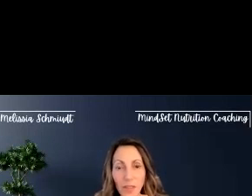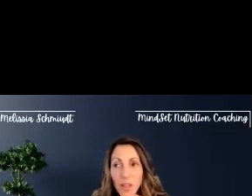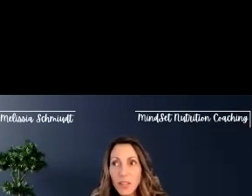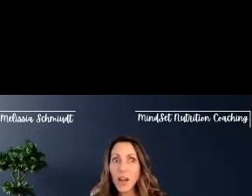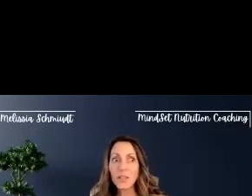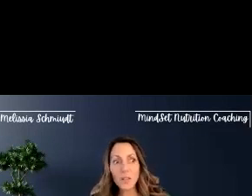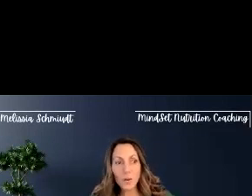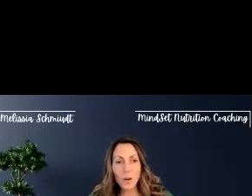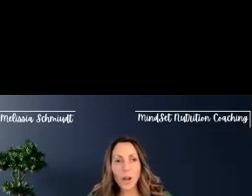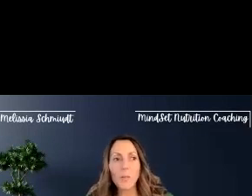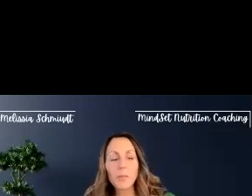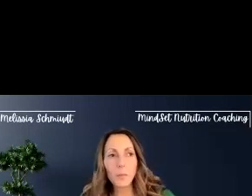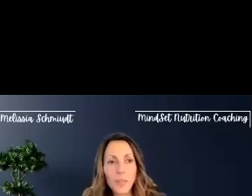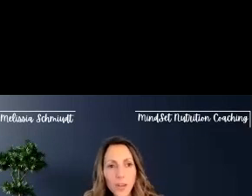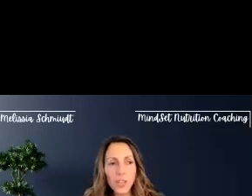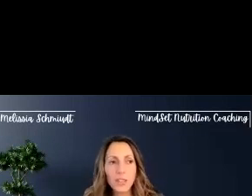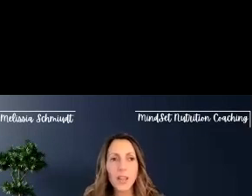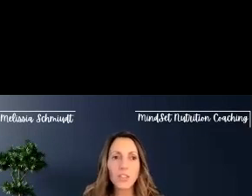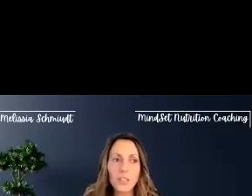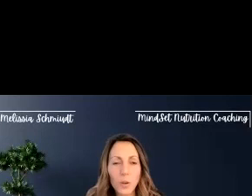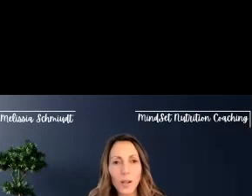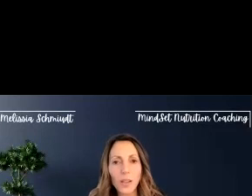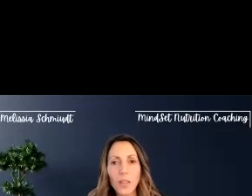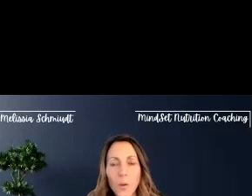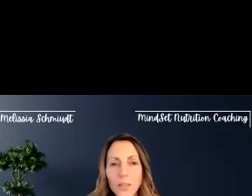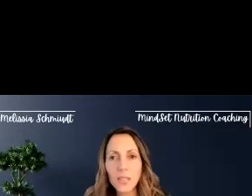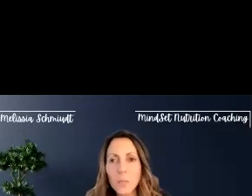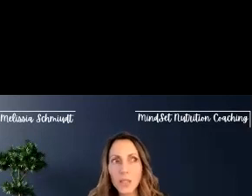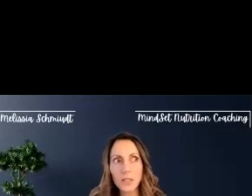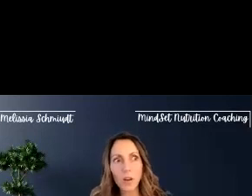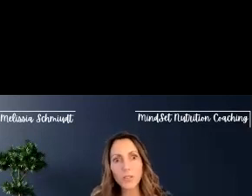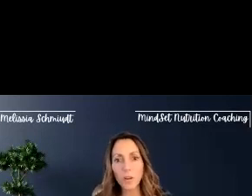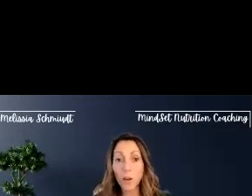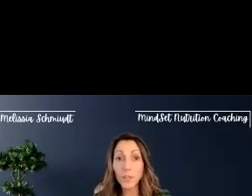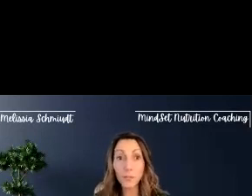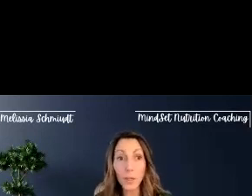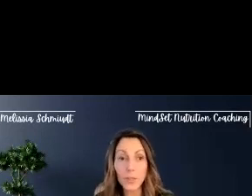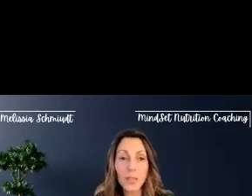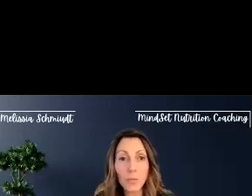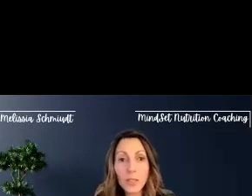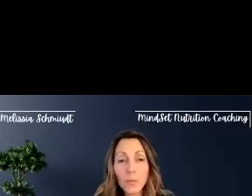Yeah. So with energy, it's not just the quality and the quantity. But it's also often the frequency.